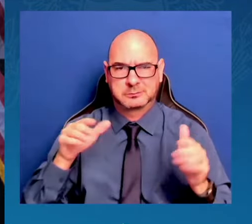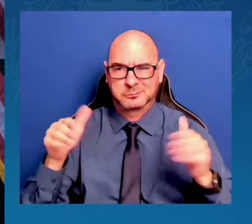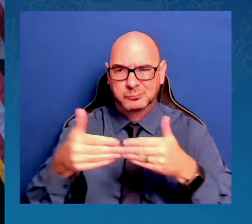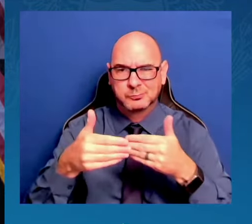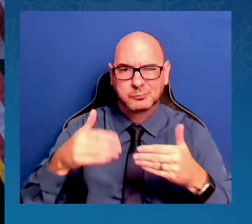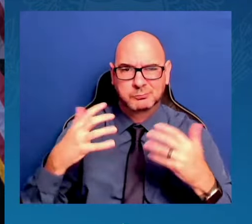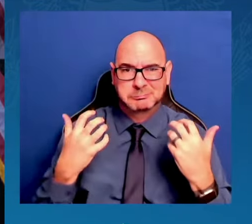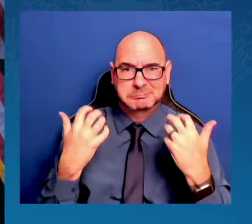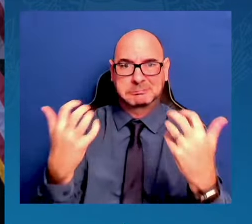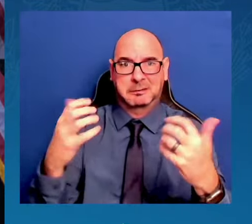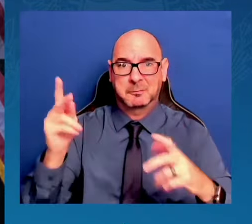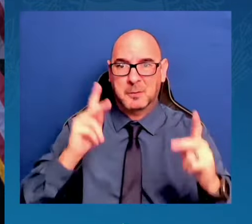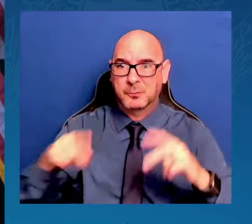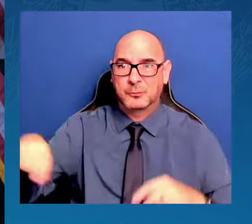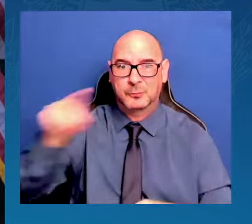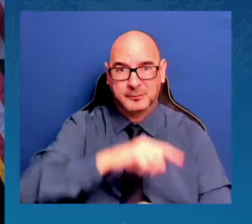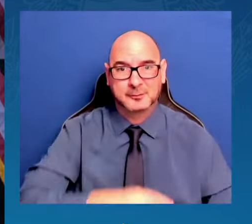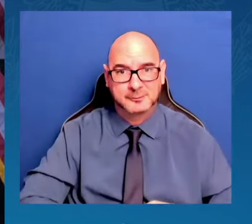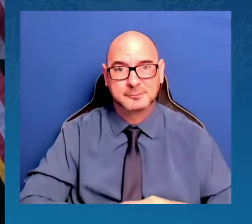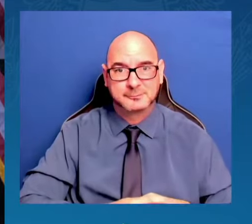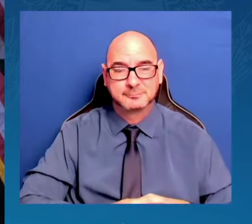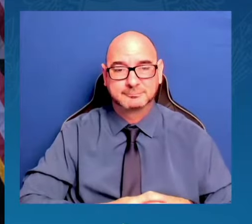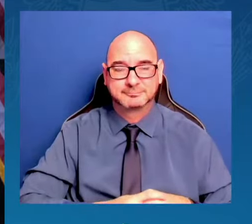Good afternoon, everyone. It is good to be back in Florida.